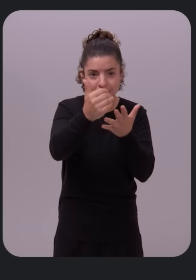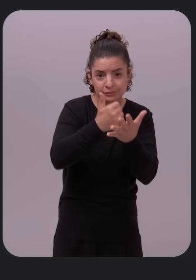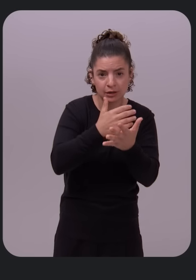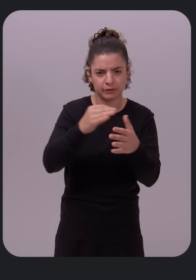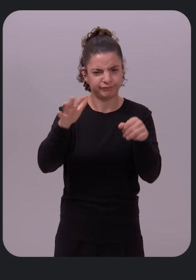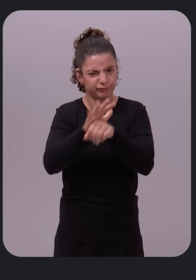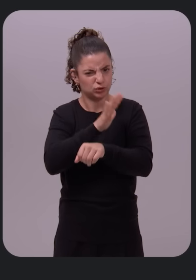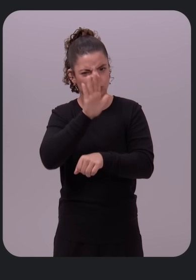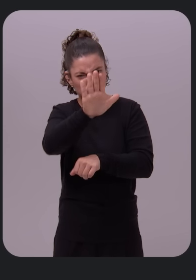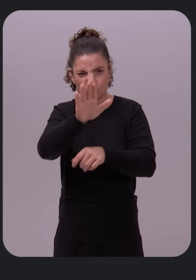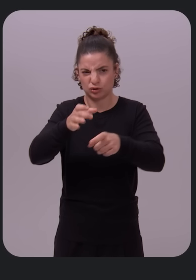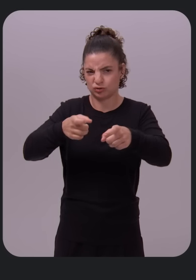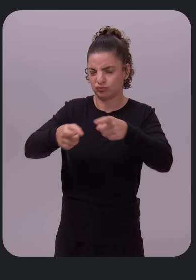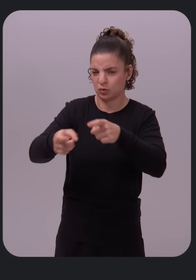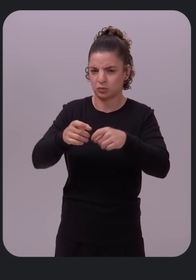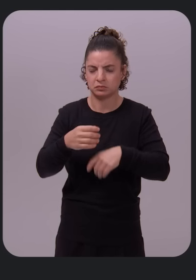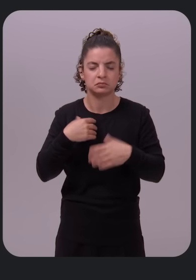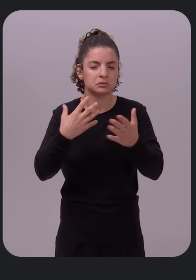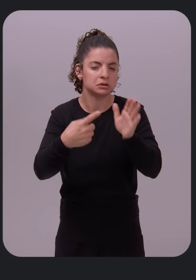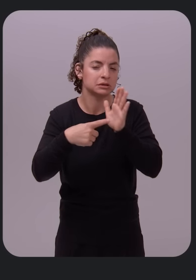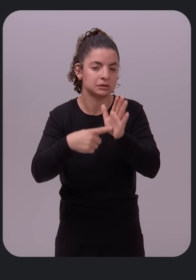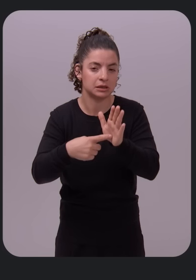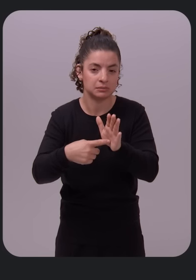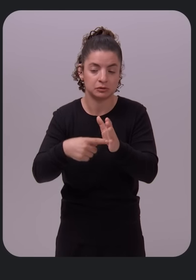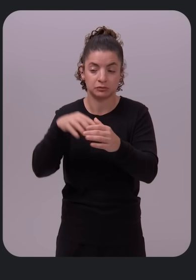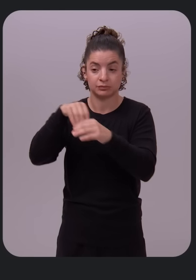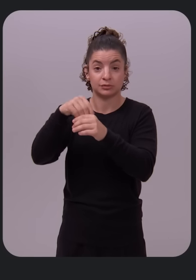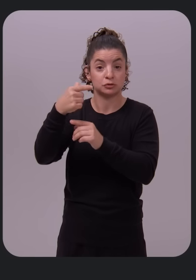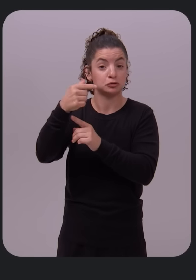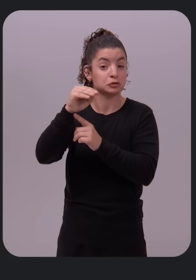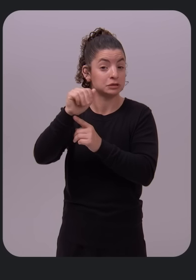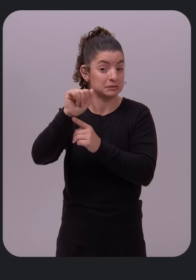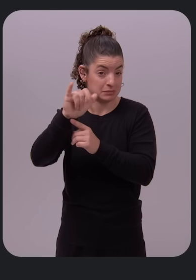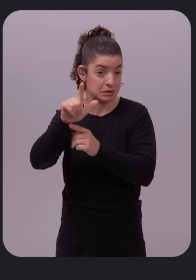under your control. Let me show you an example in Gmail.